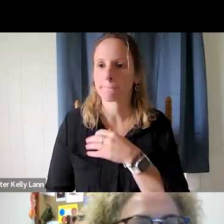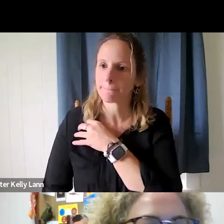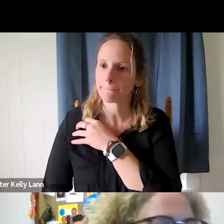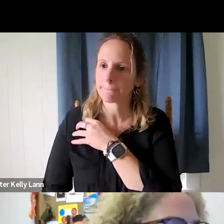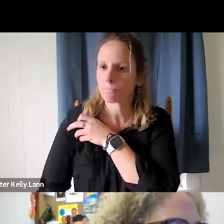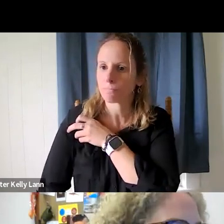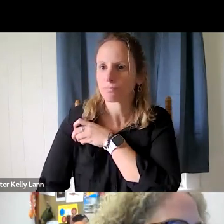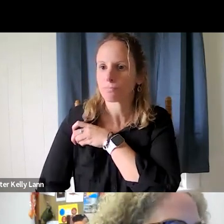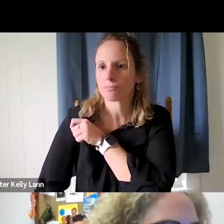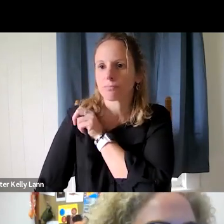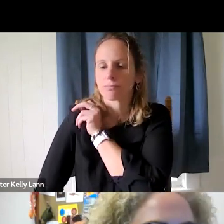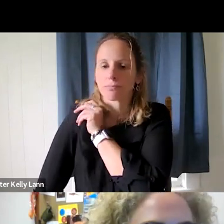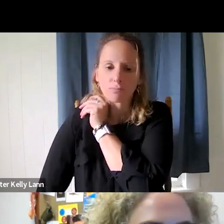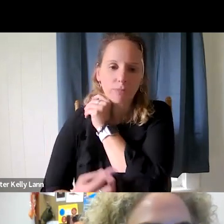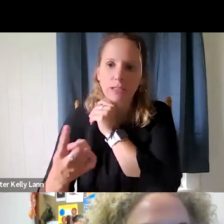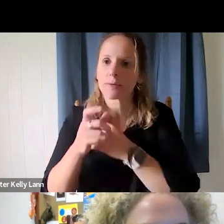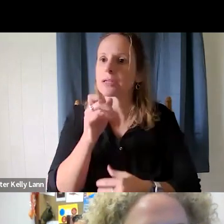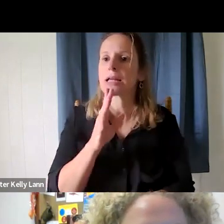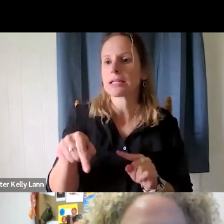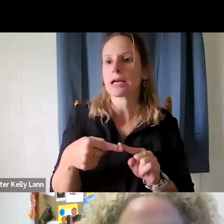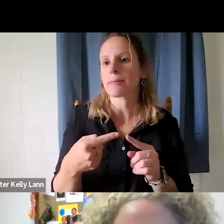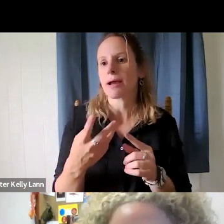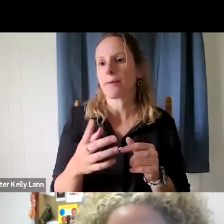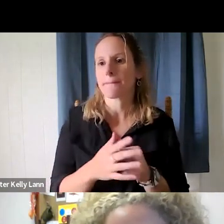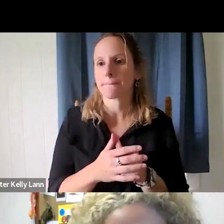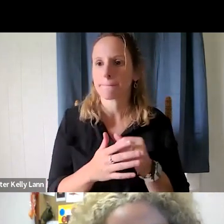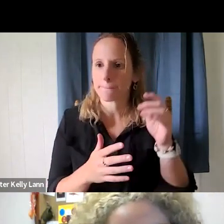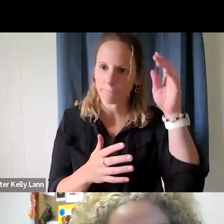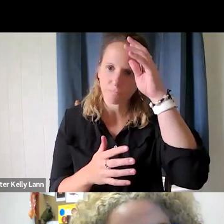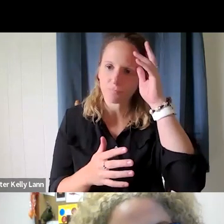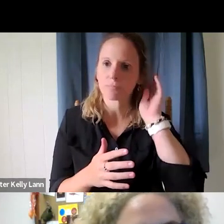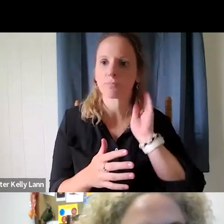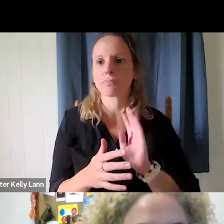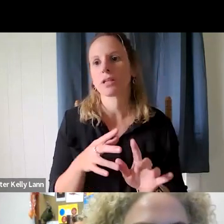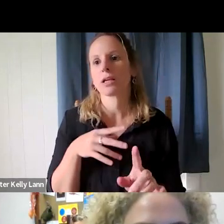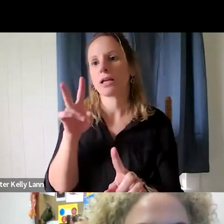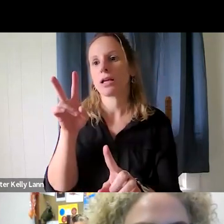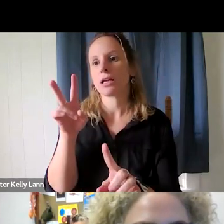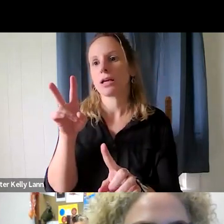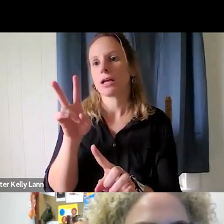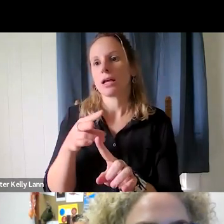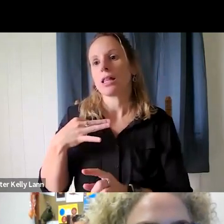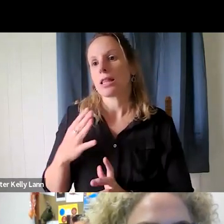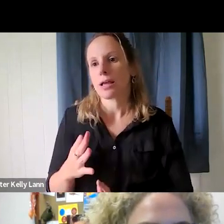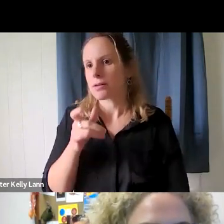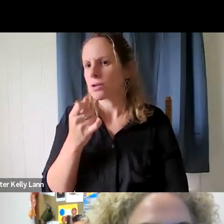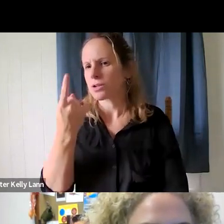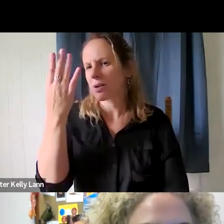So, and something we didn't really talk about was when you work with applicants that, you know, don't understand really why are you asking